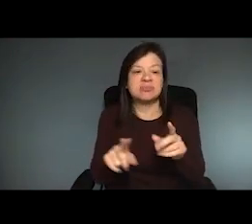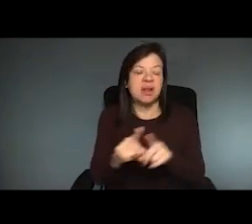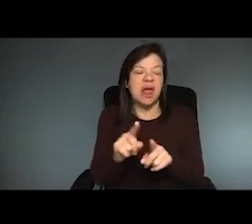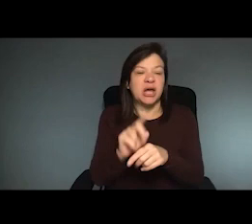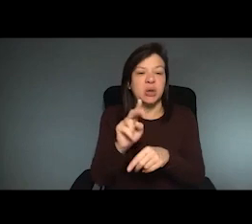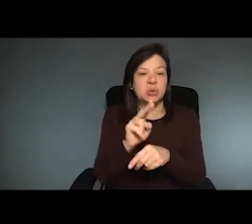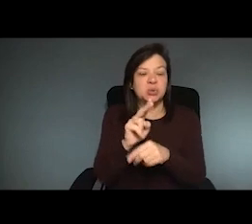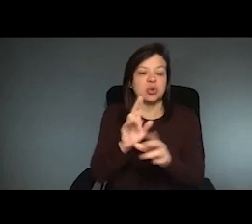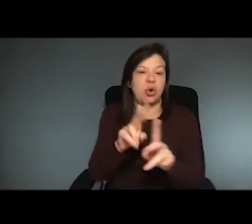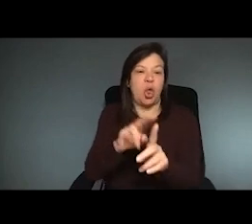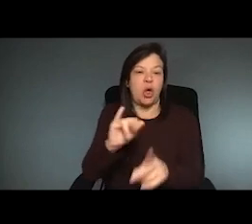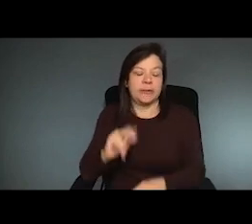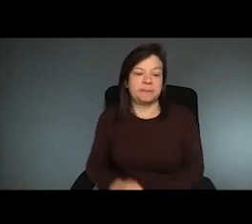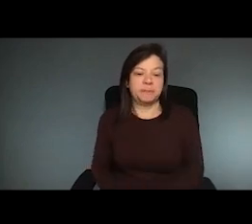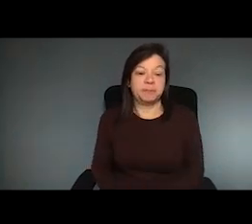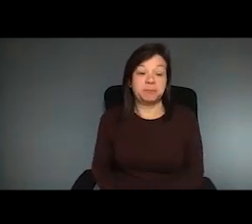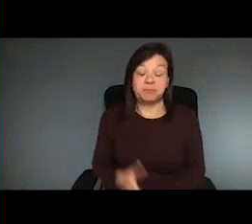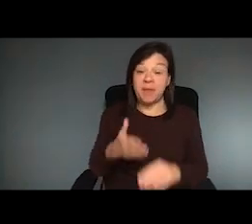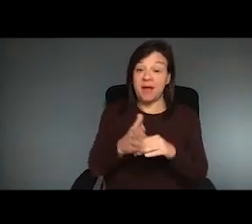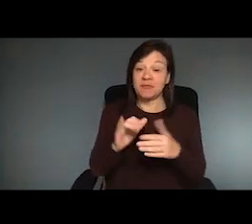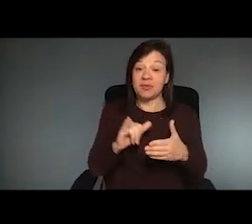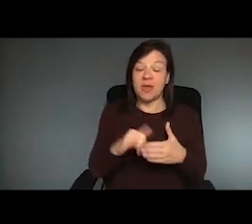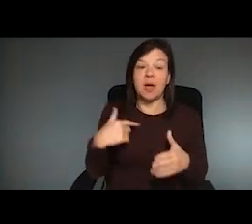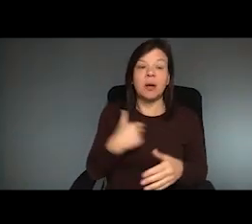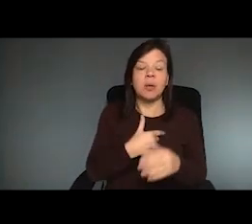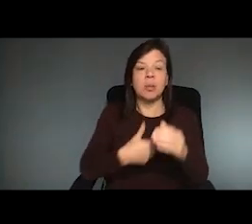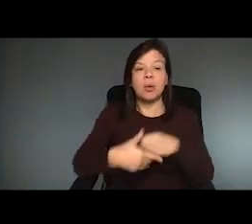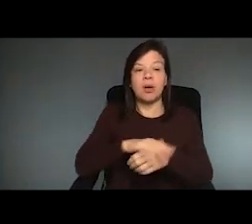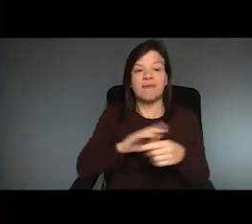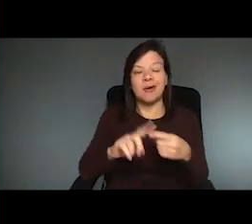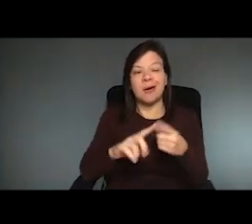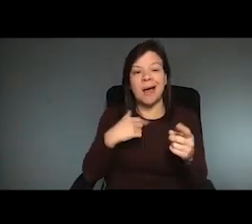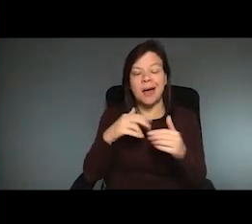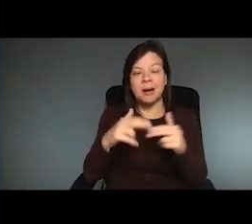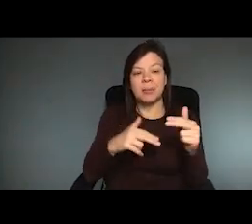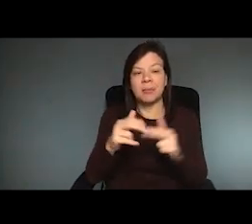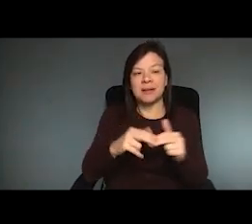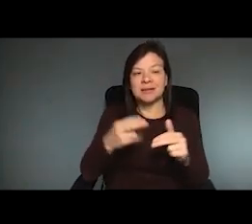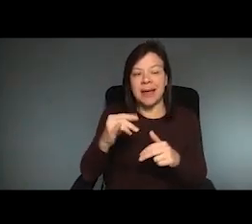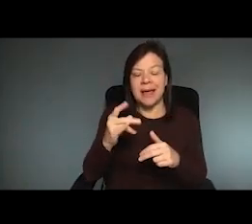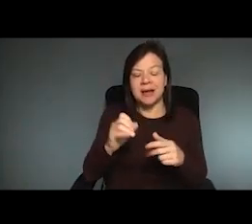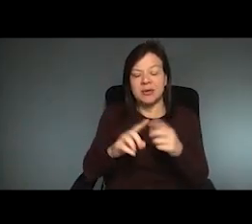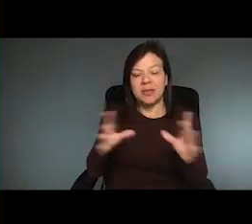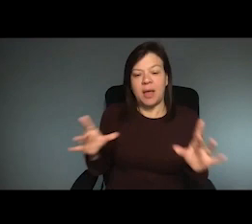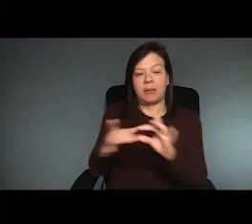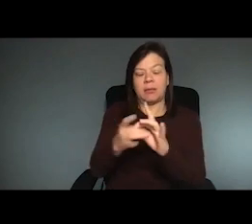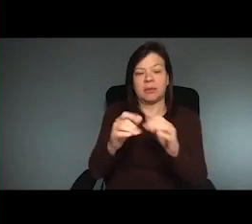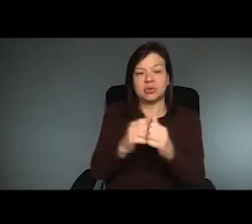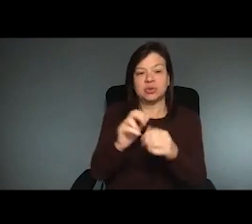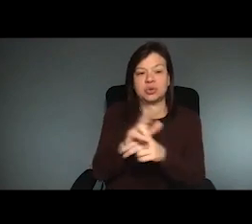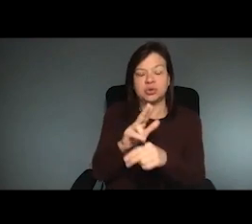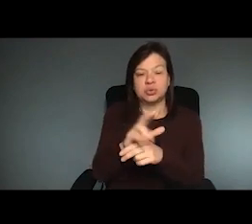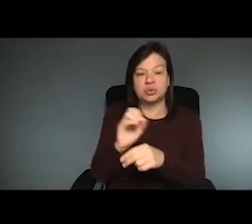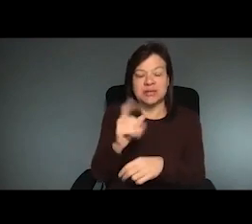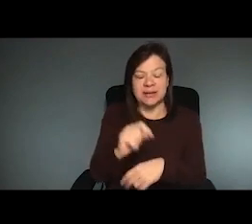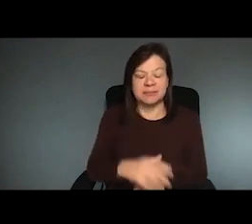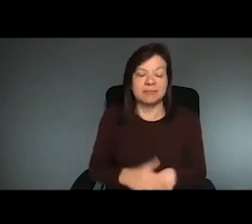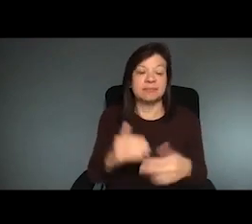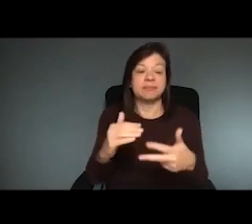DESTINATIONS AFTER USER LOGS IN. COVER HOW TO BUILD A SITE THAT ADOPTS TO USER'S LOGGED